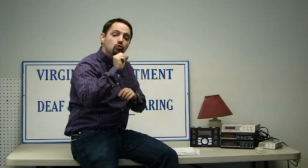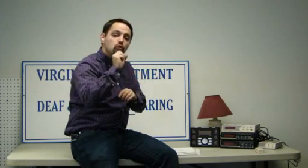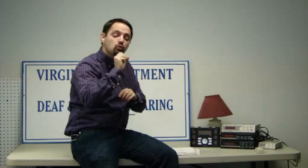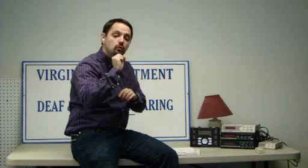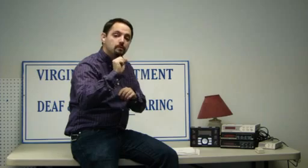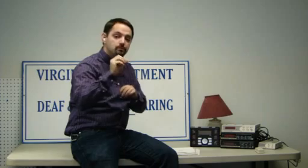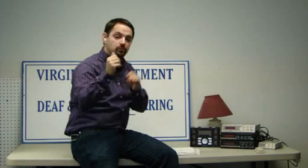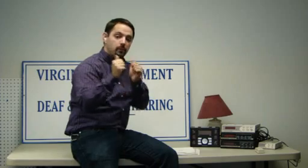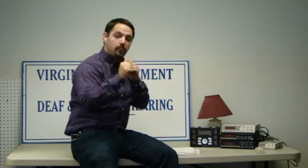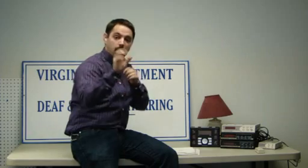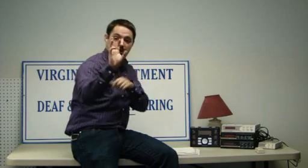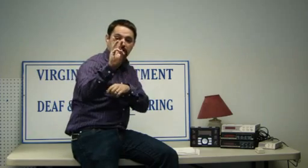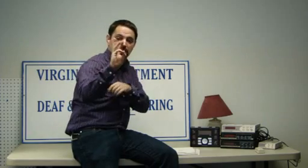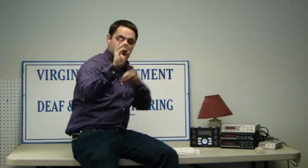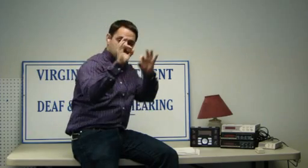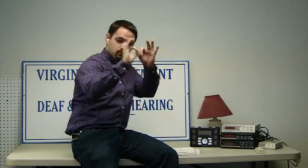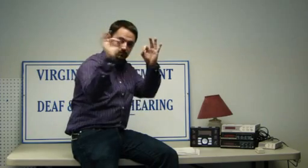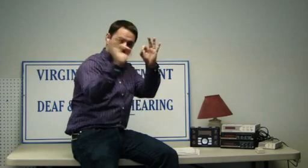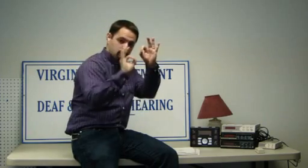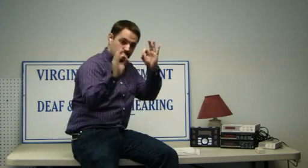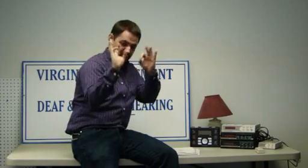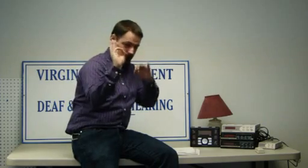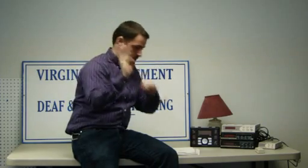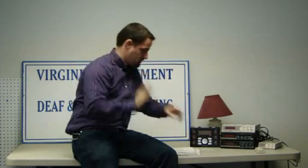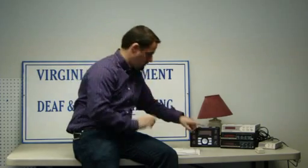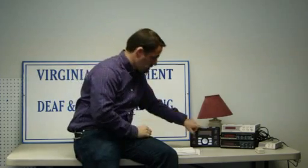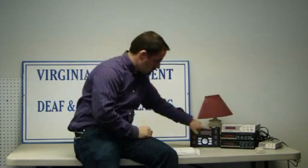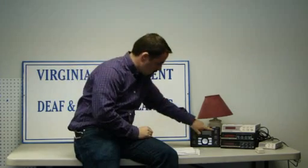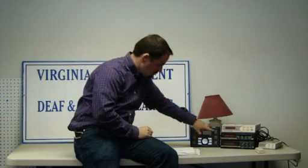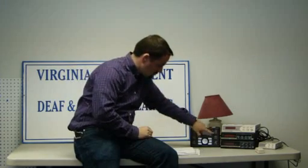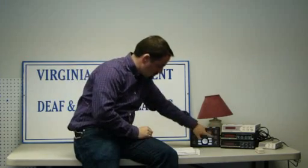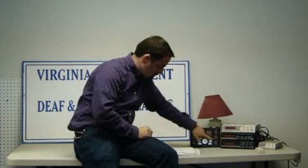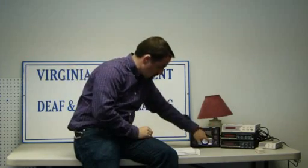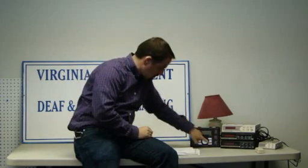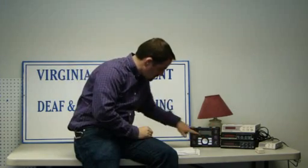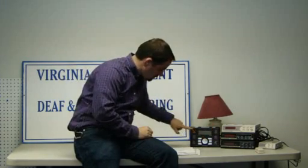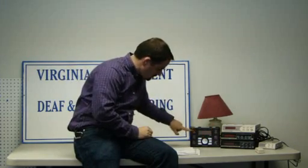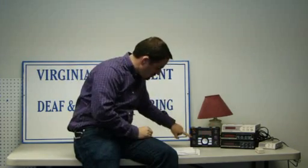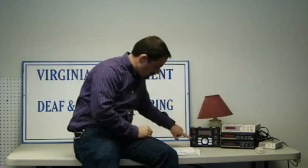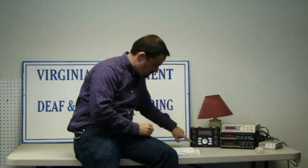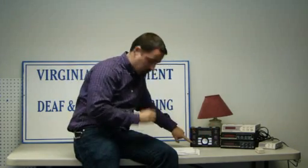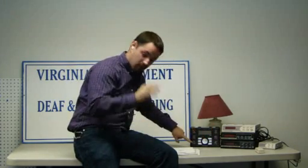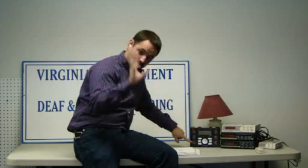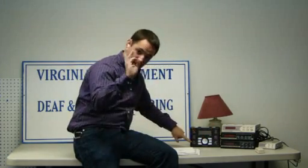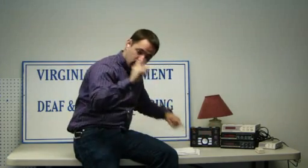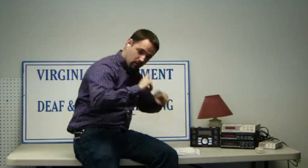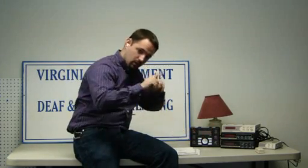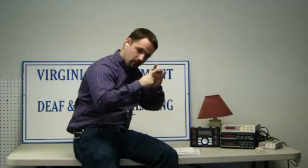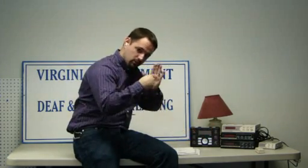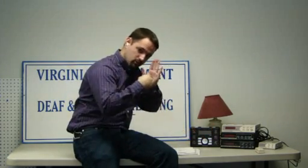one more thing, the old ones with 6 display screens